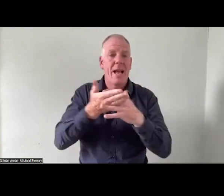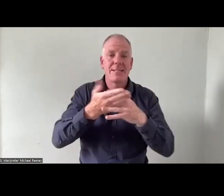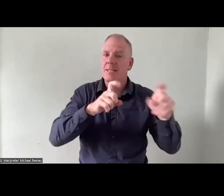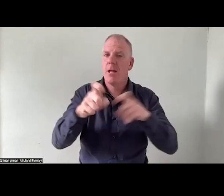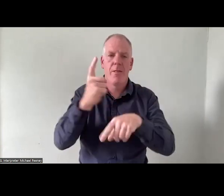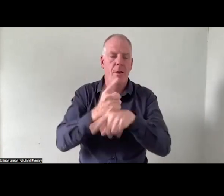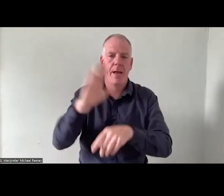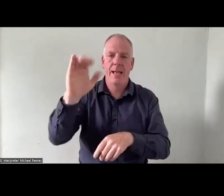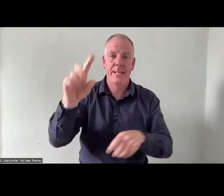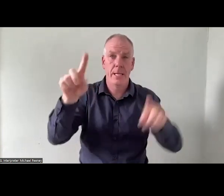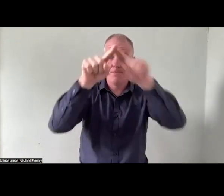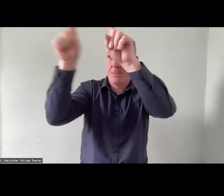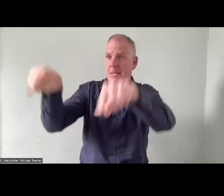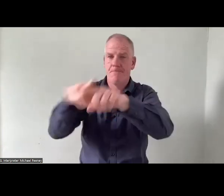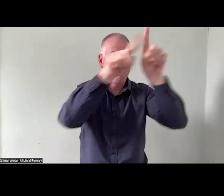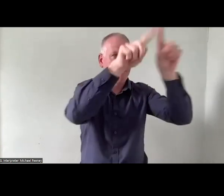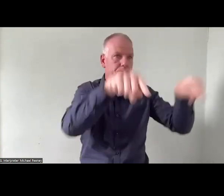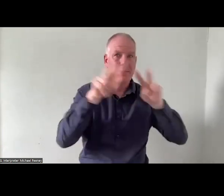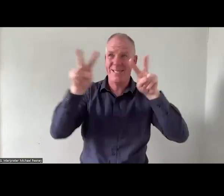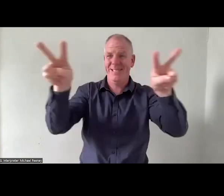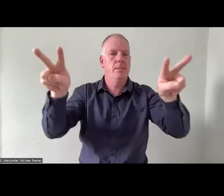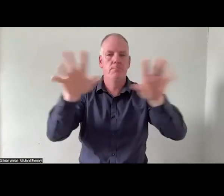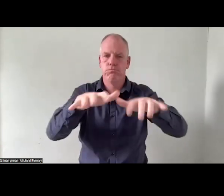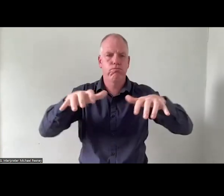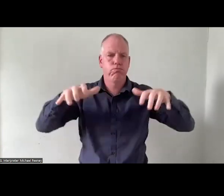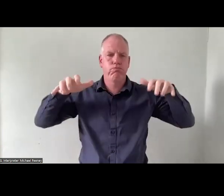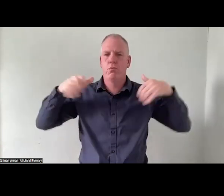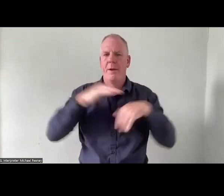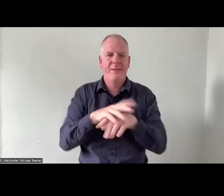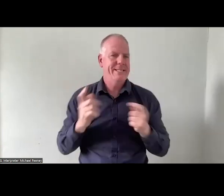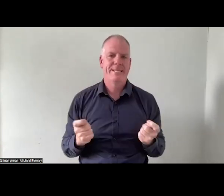But we'll come on to different types of display technology because we use many more now.